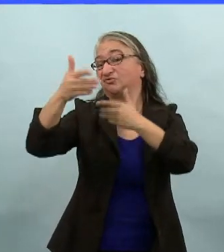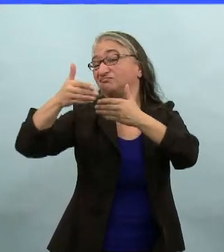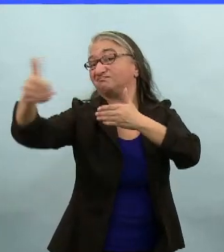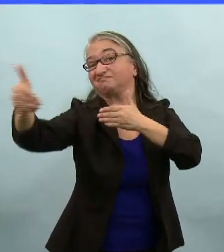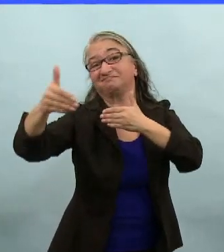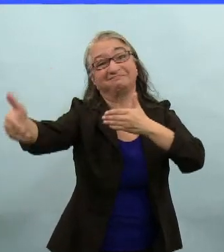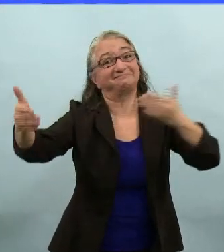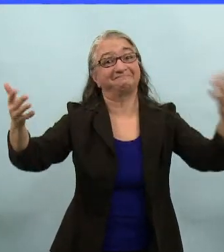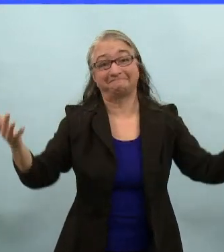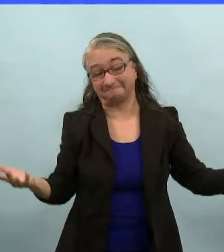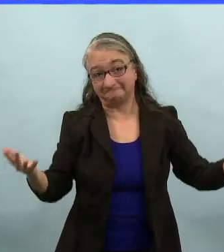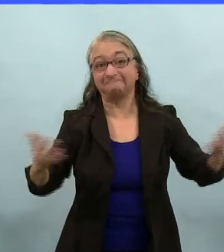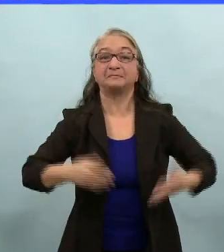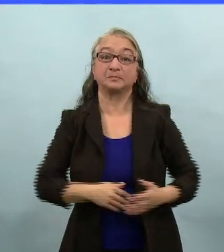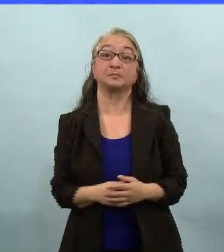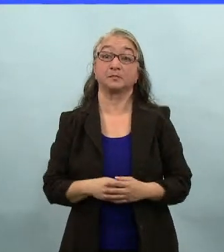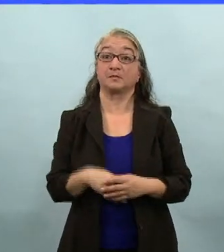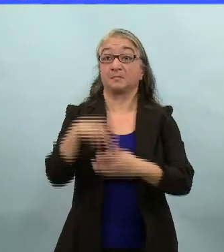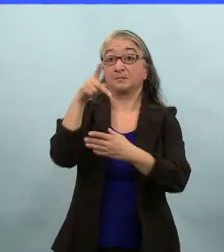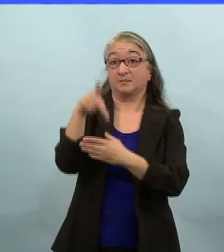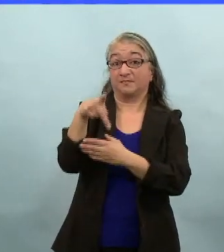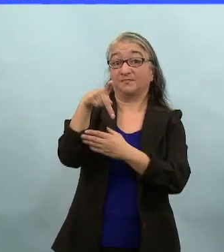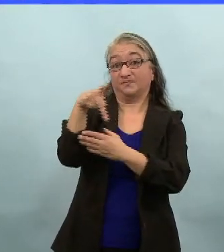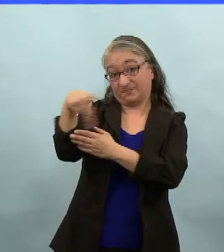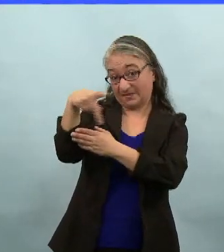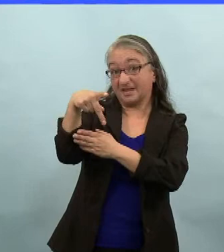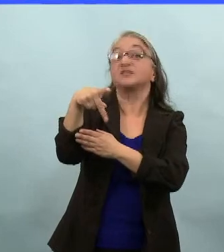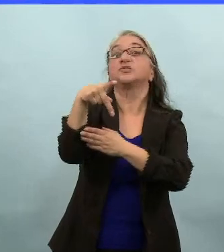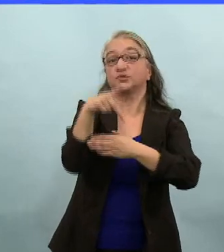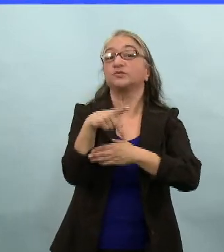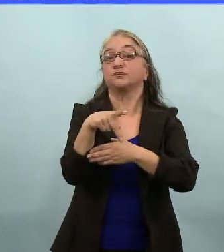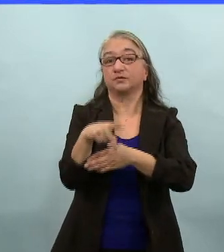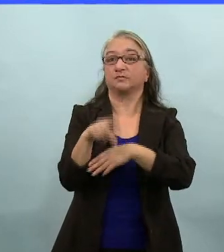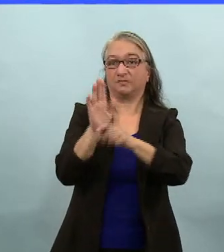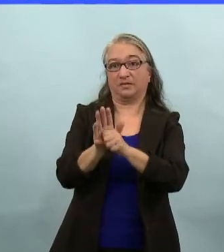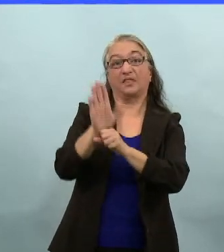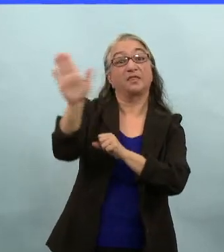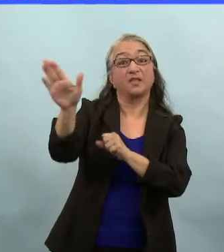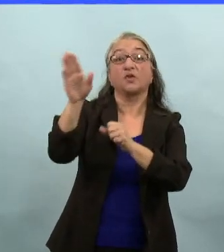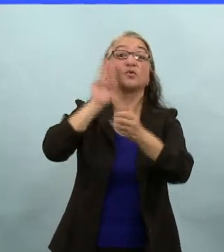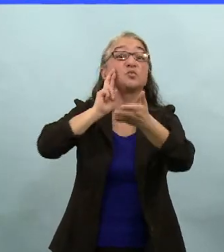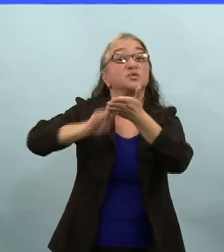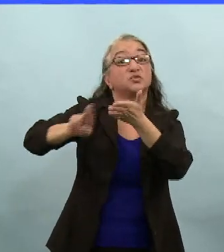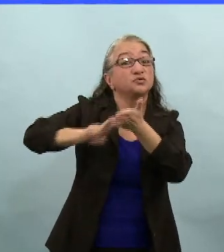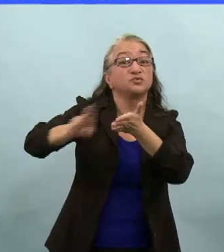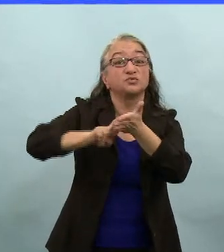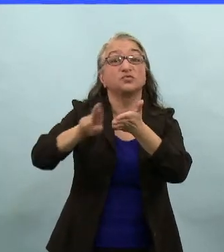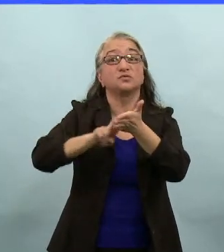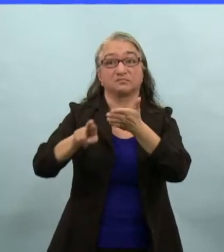pfizer has reported that two doses in their trial did not bring out the same strong immune response